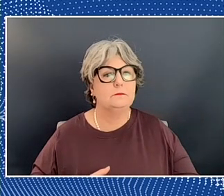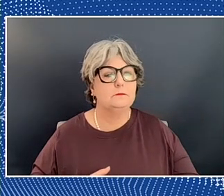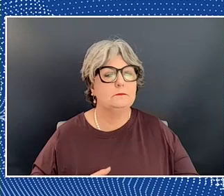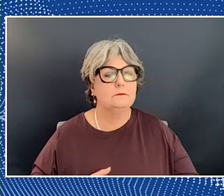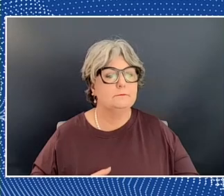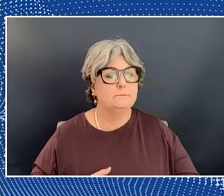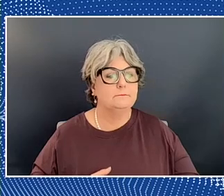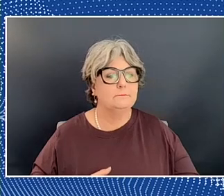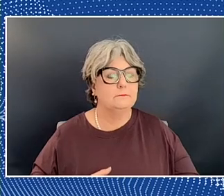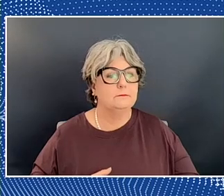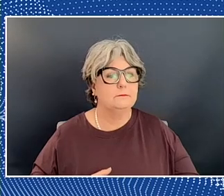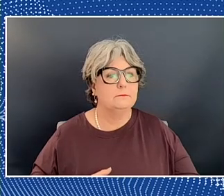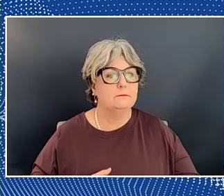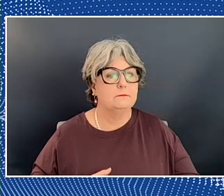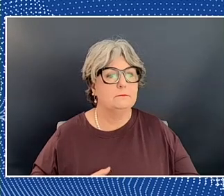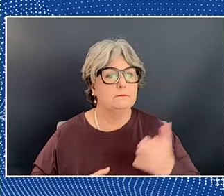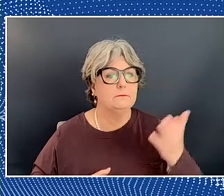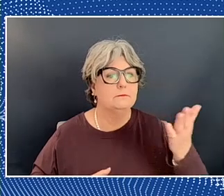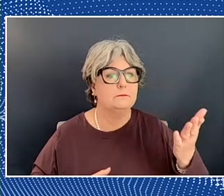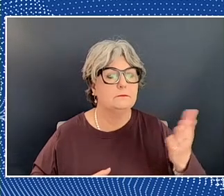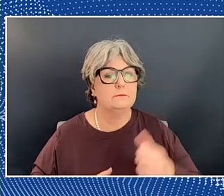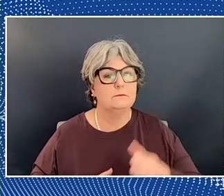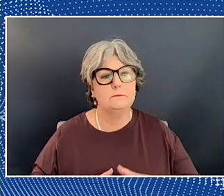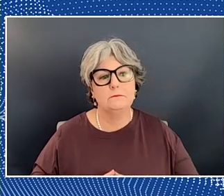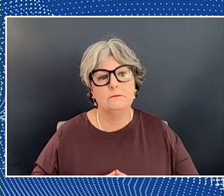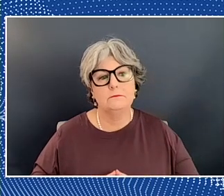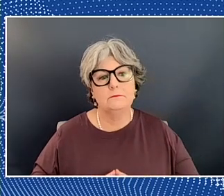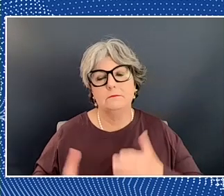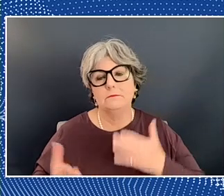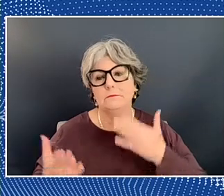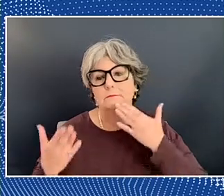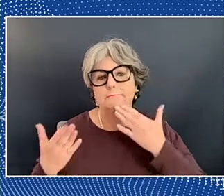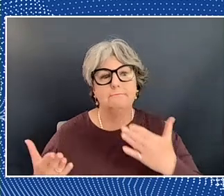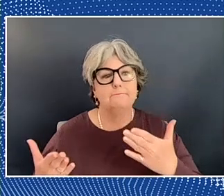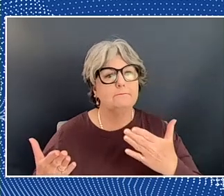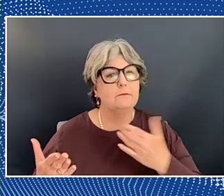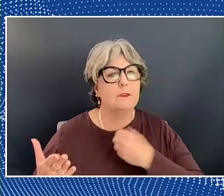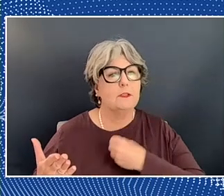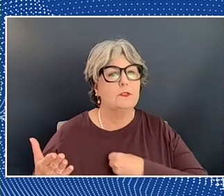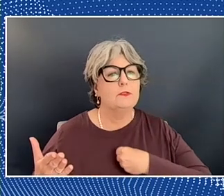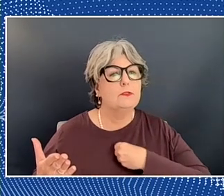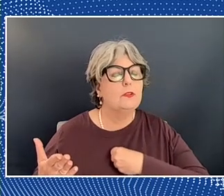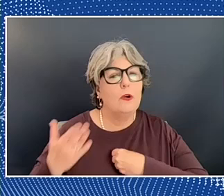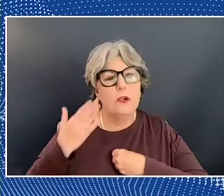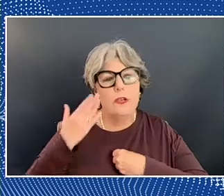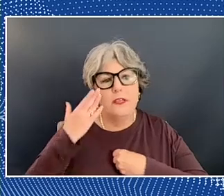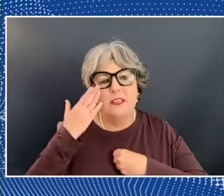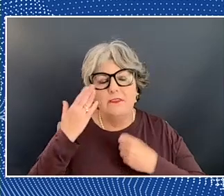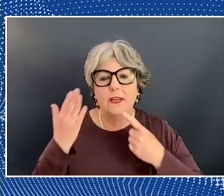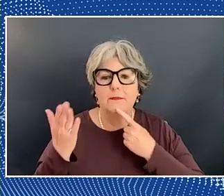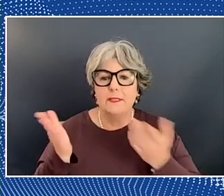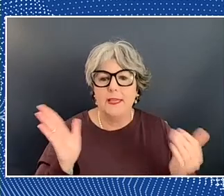Thank you. And sorry if I sound- you know, repeating myself, but really trying to get